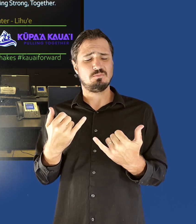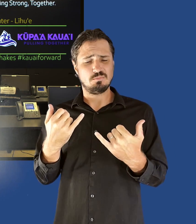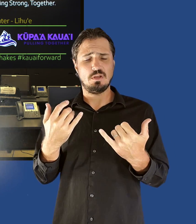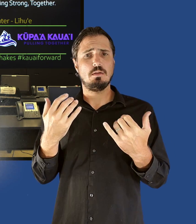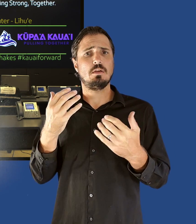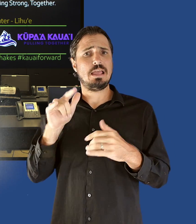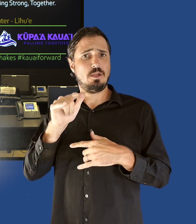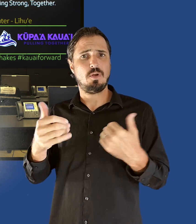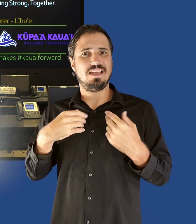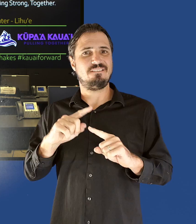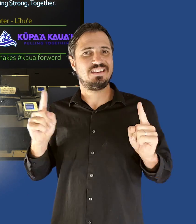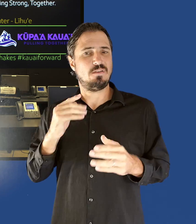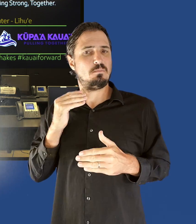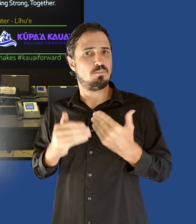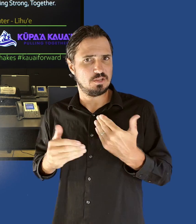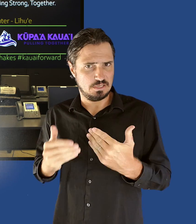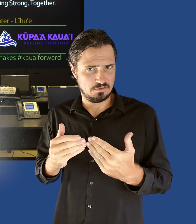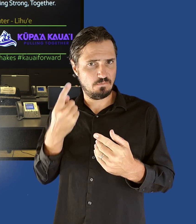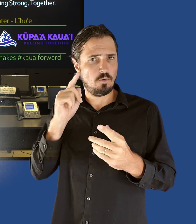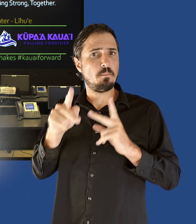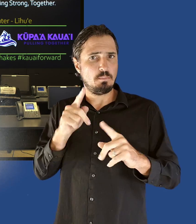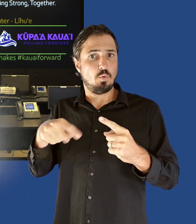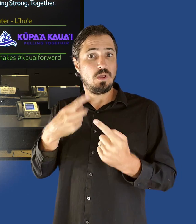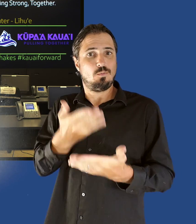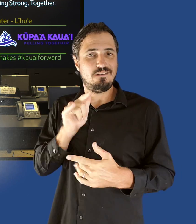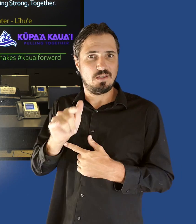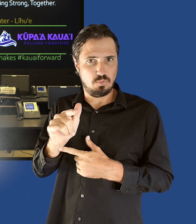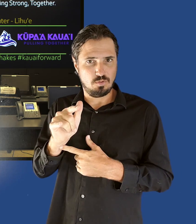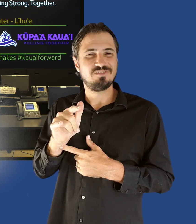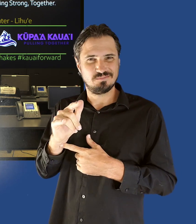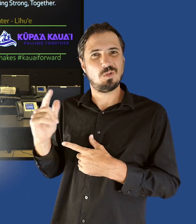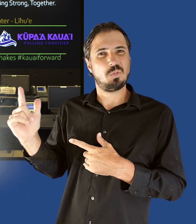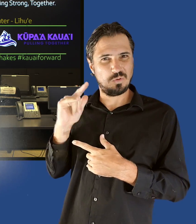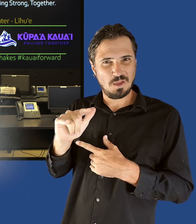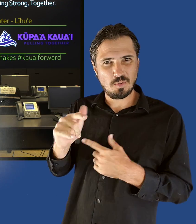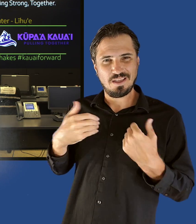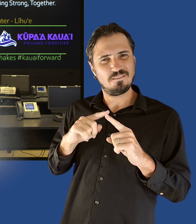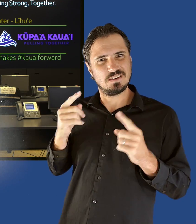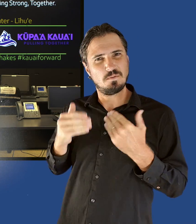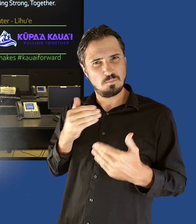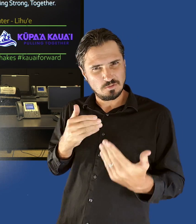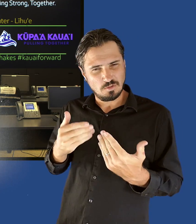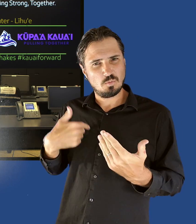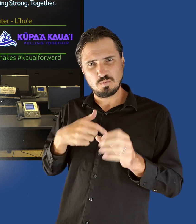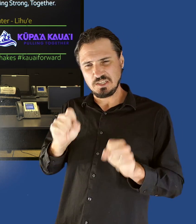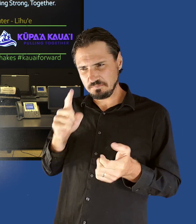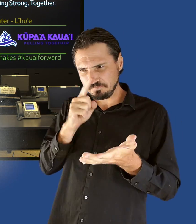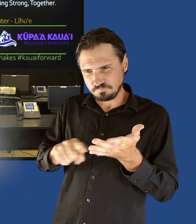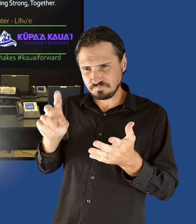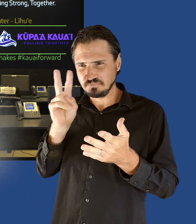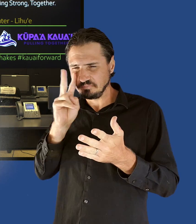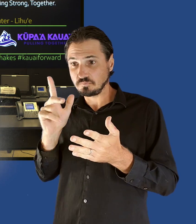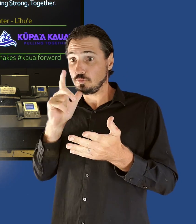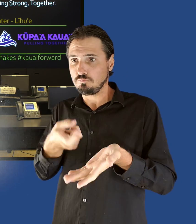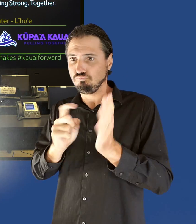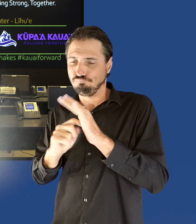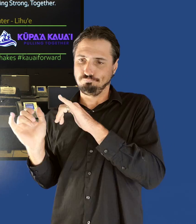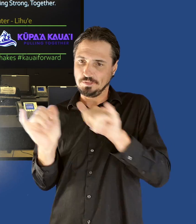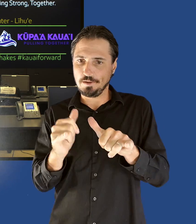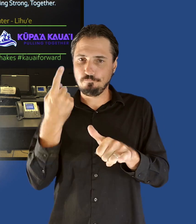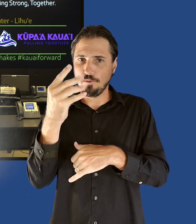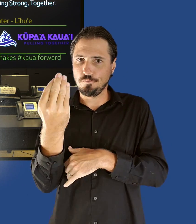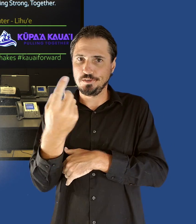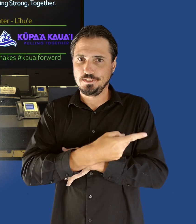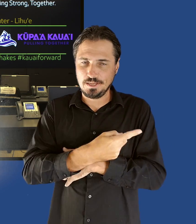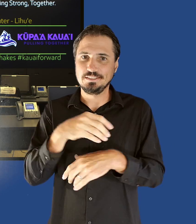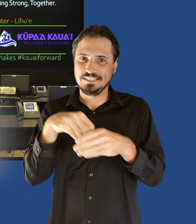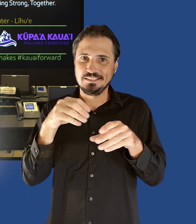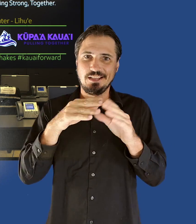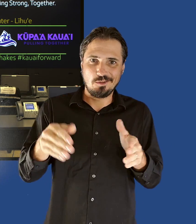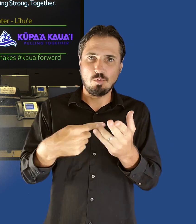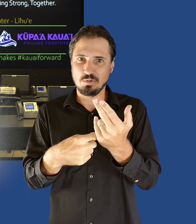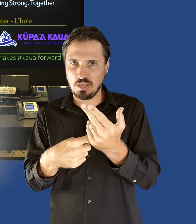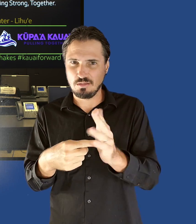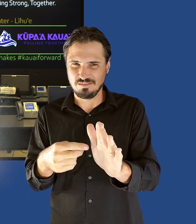Additionally, the County of Kaua‘i has implemented a screening process for arriving passengers at Līhu‘e Airport, to help us determine who is and is not subject to the mandatory quarantine.